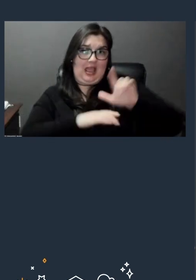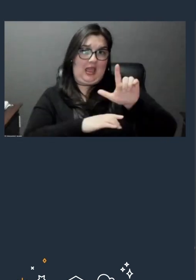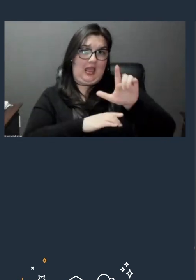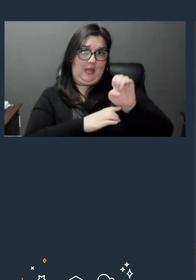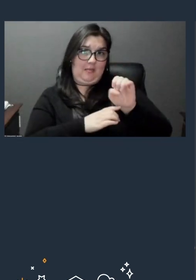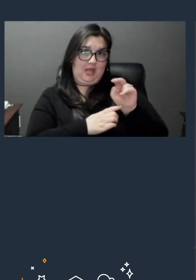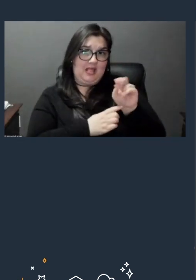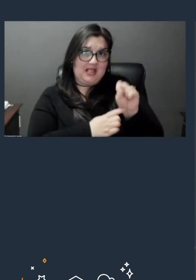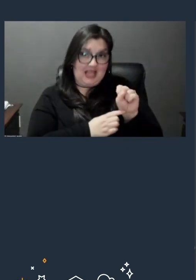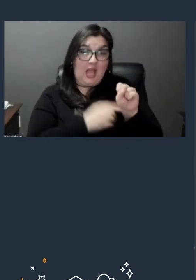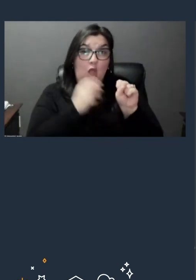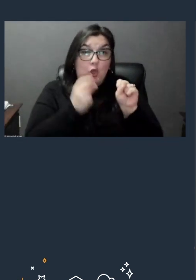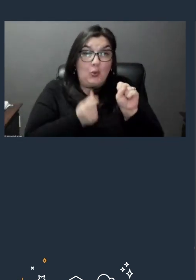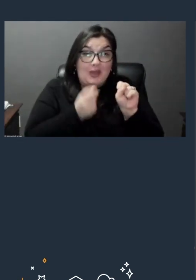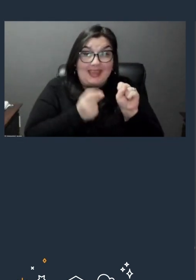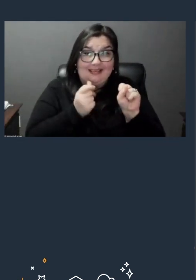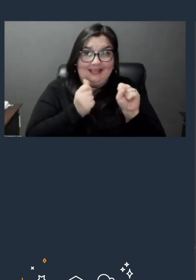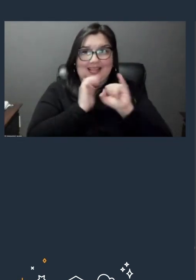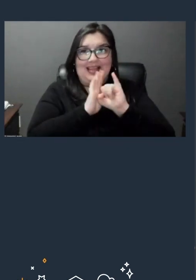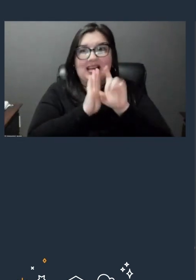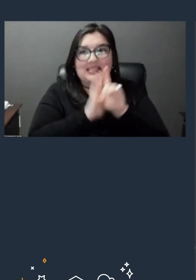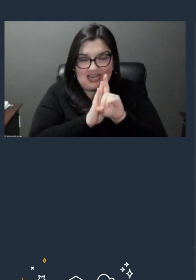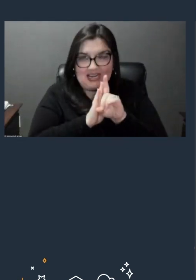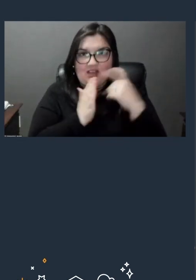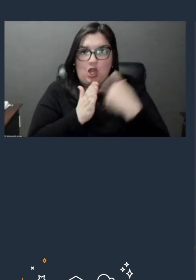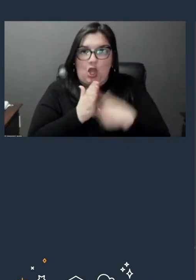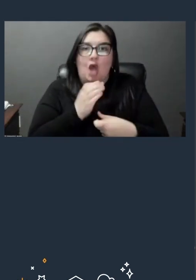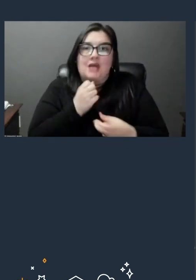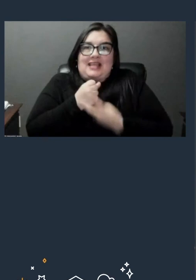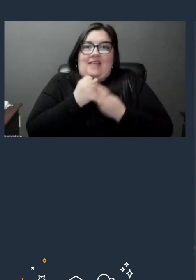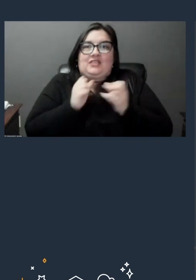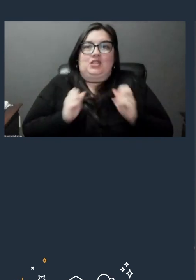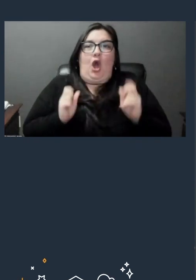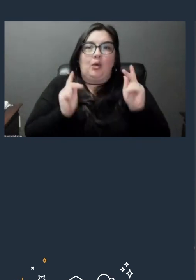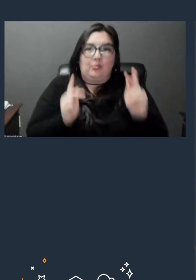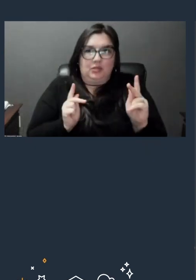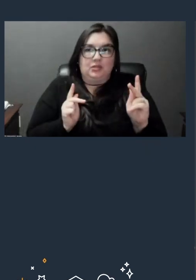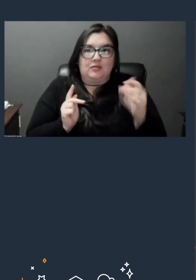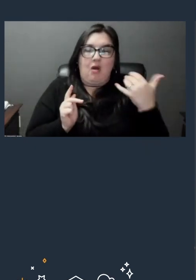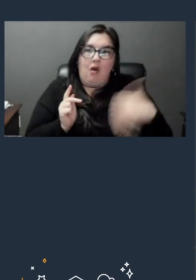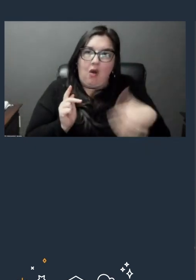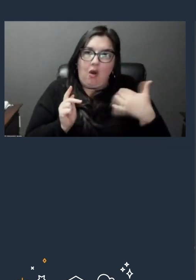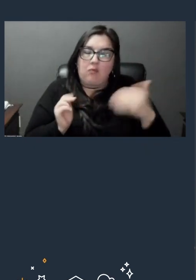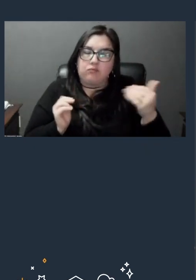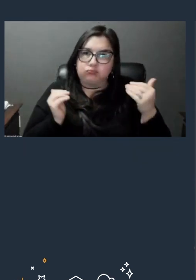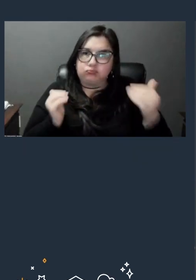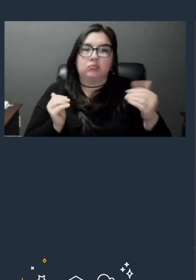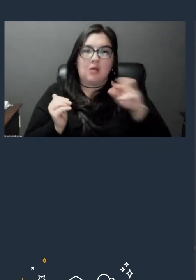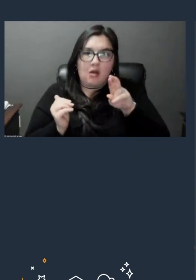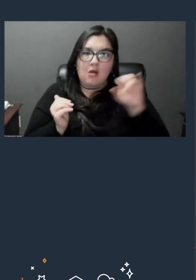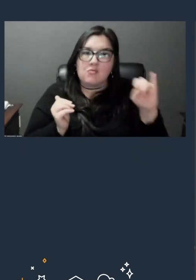identified cost saving opportunities that justified the RI. Basically the saving from using Lens,